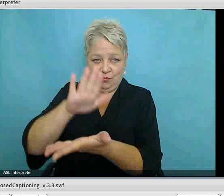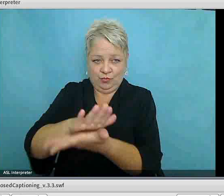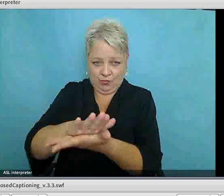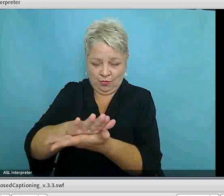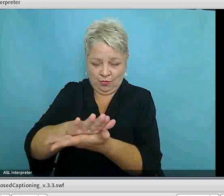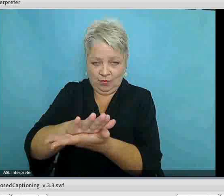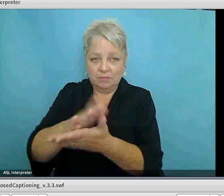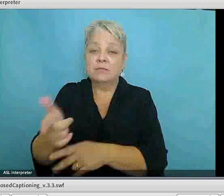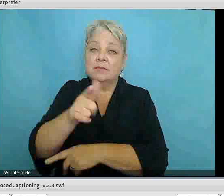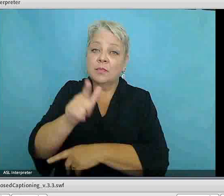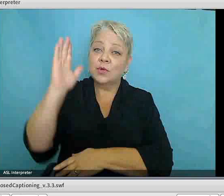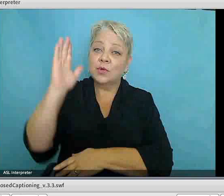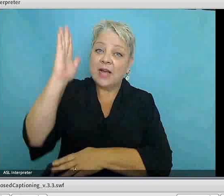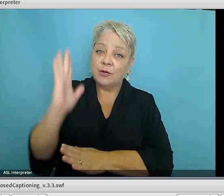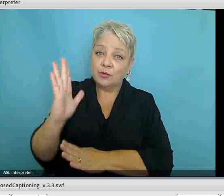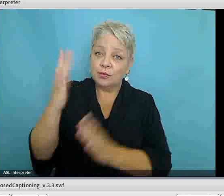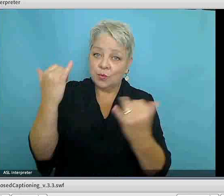at MassHealth.